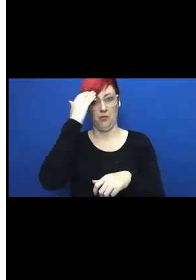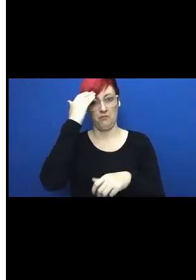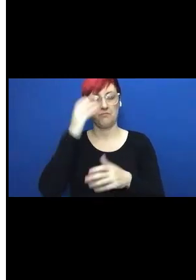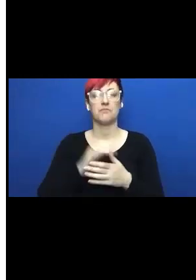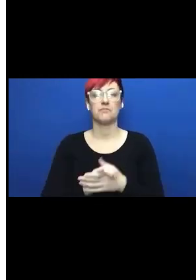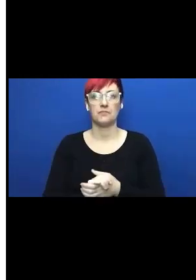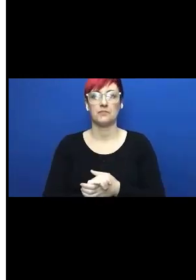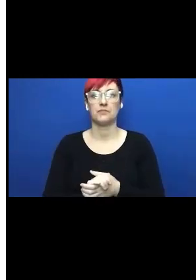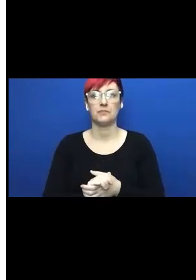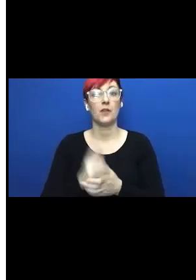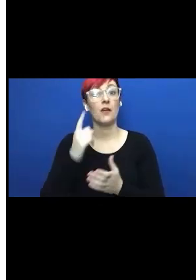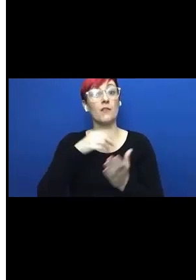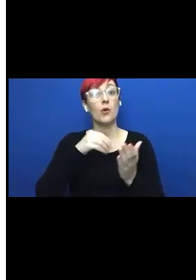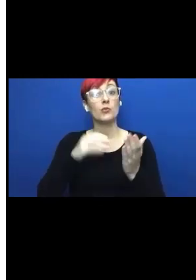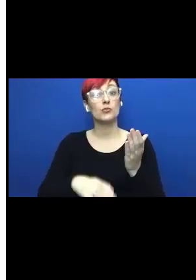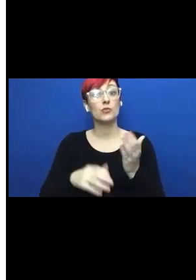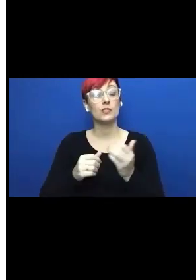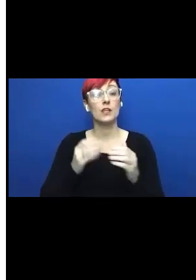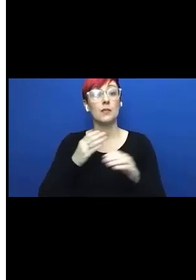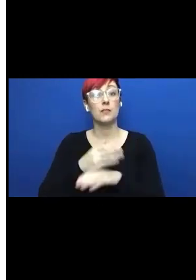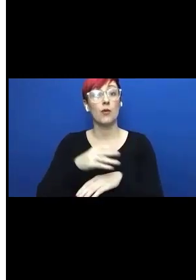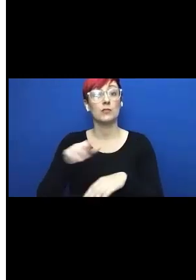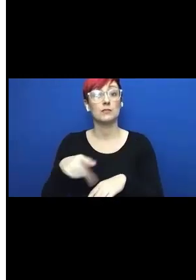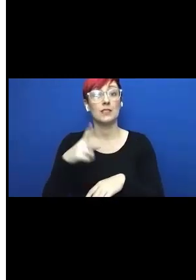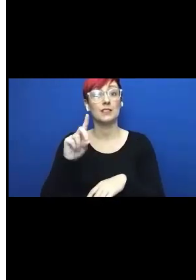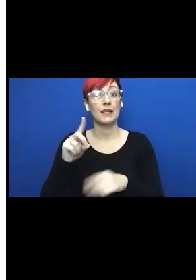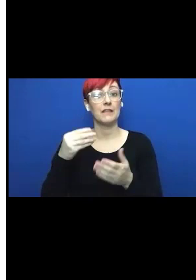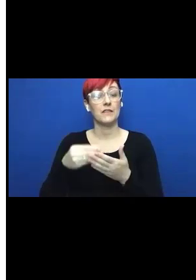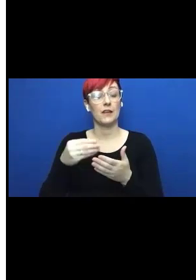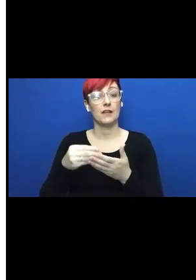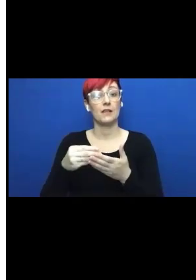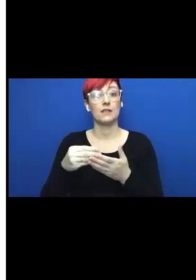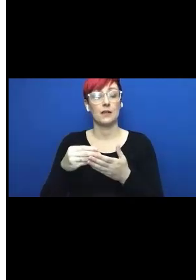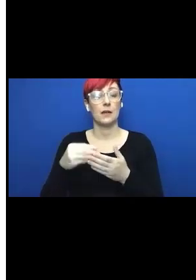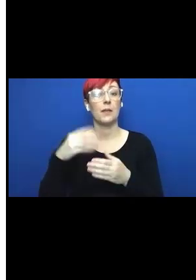For students and postdoctors funded by an external entity,